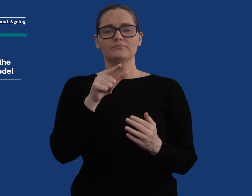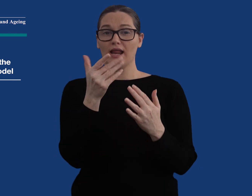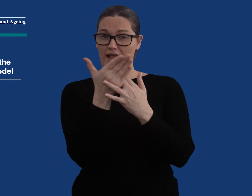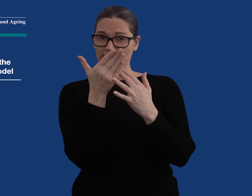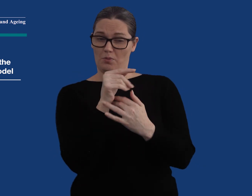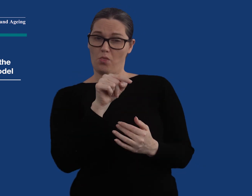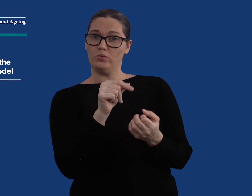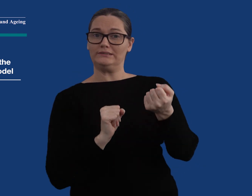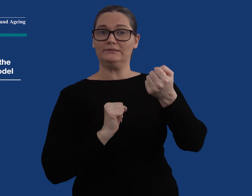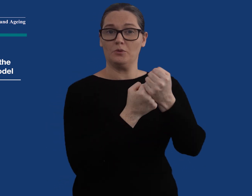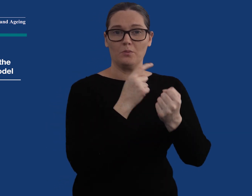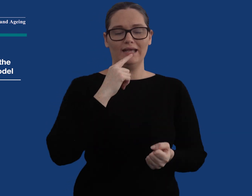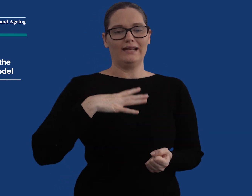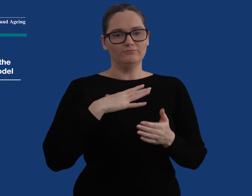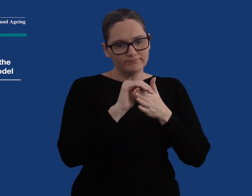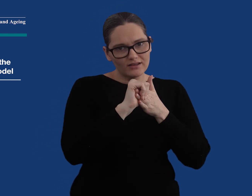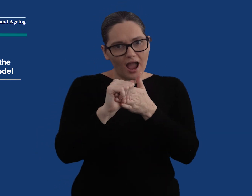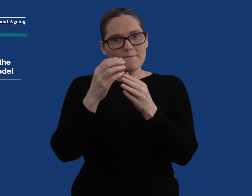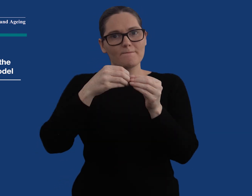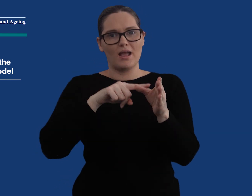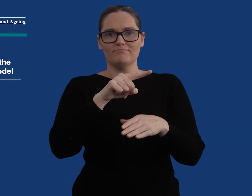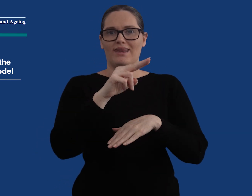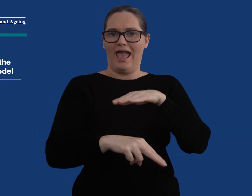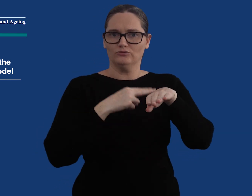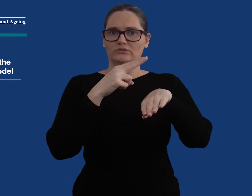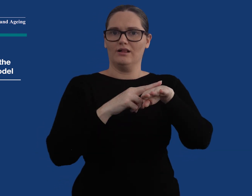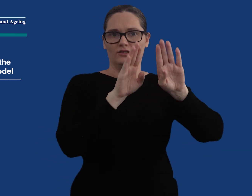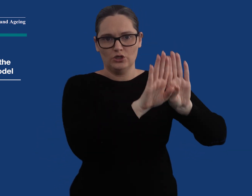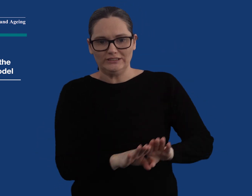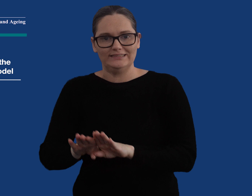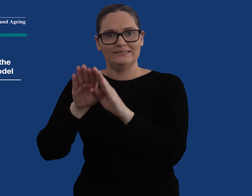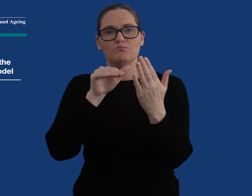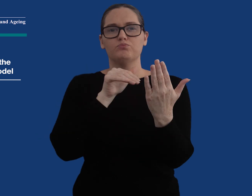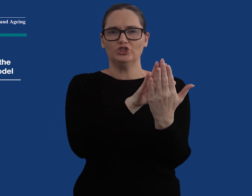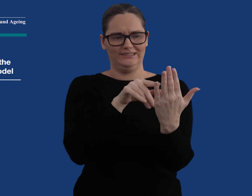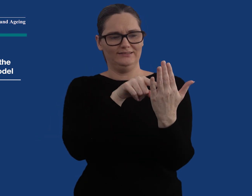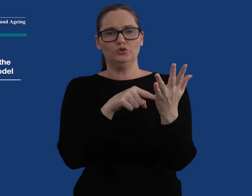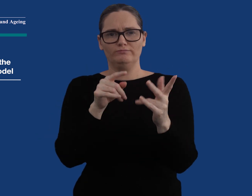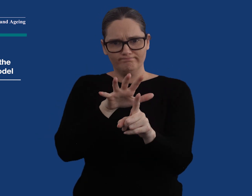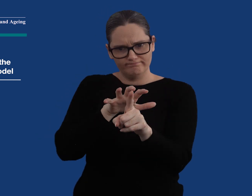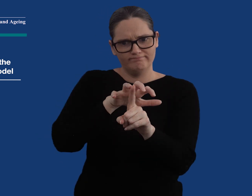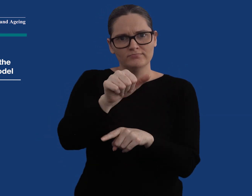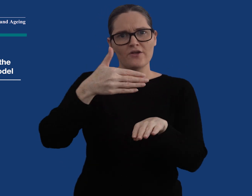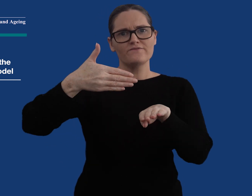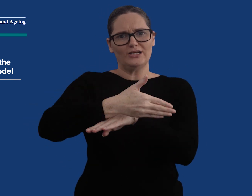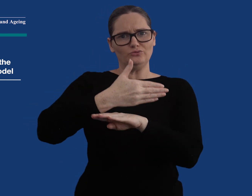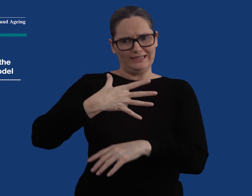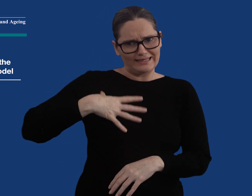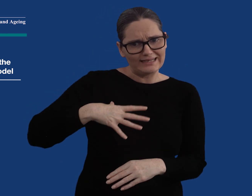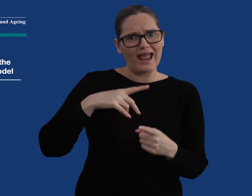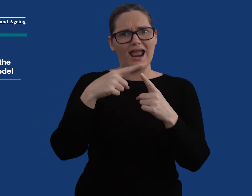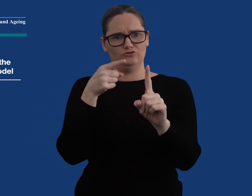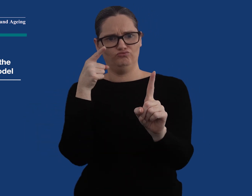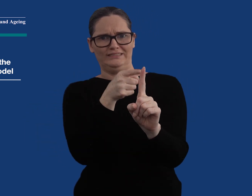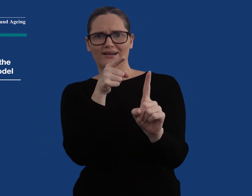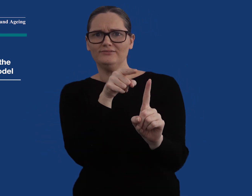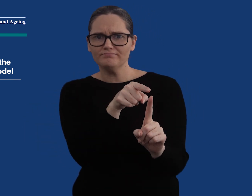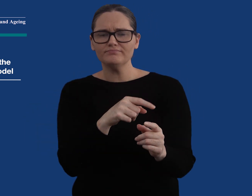These will be accessed through nationally consistent functional needs identification and triage arrangements.